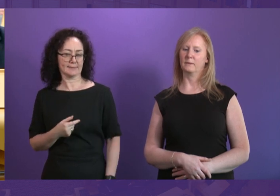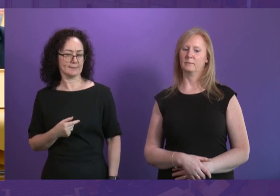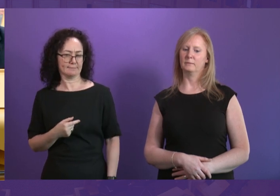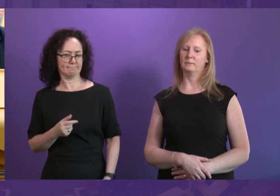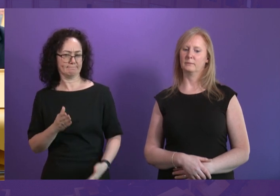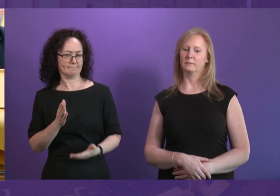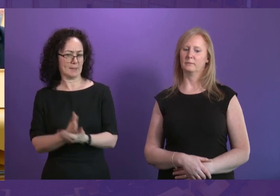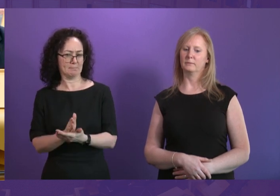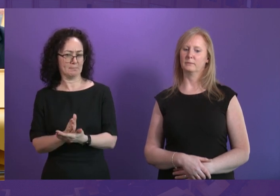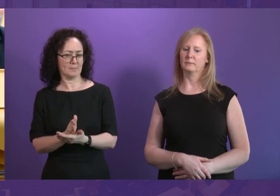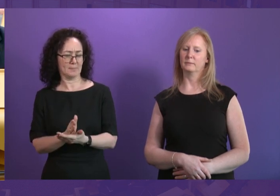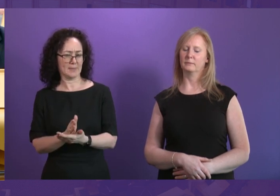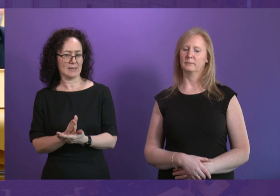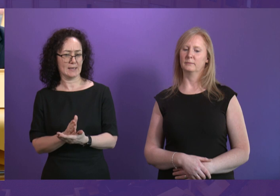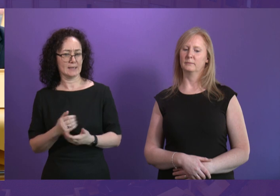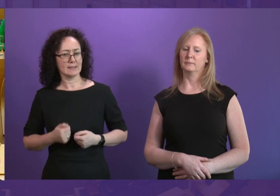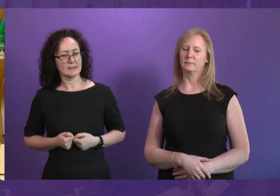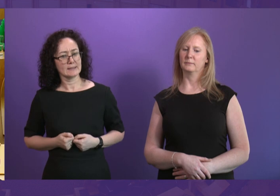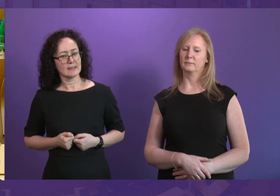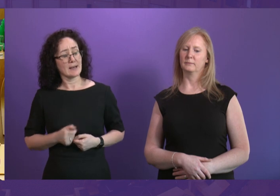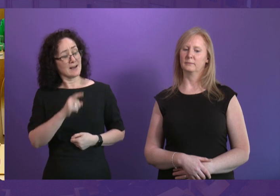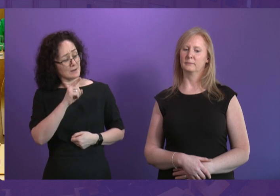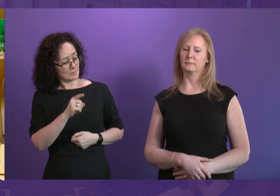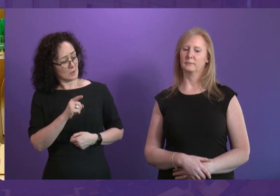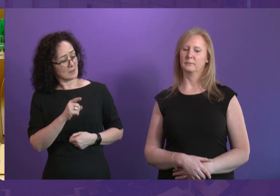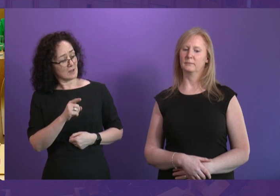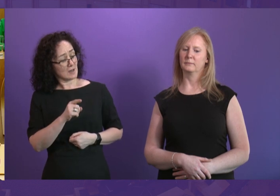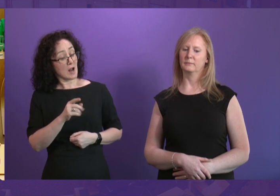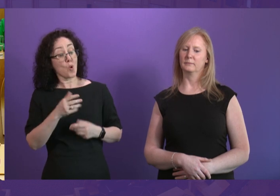would be subject to the bedroom tax but for the mitigation action that the Scottish Government